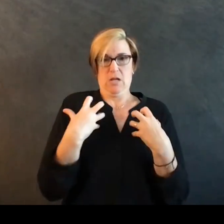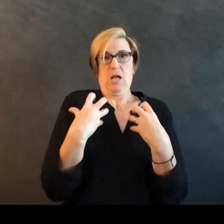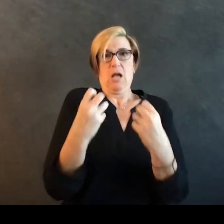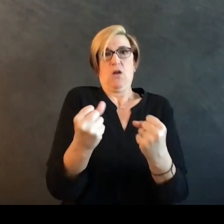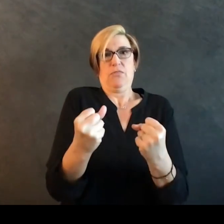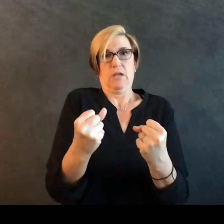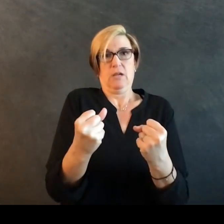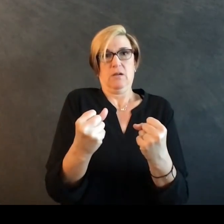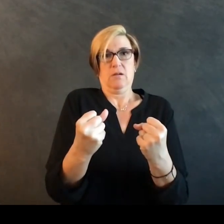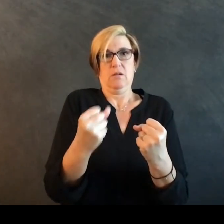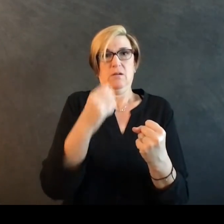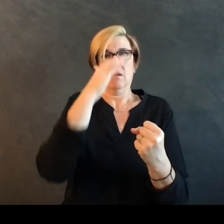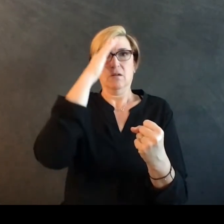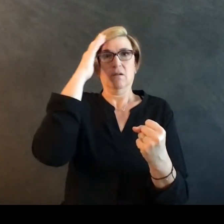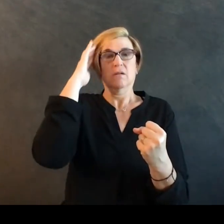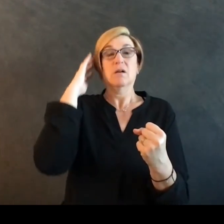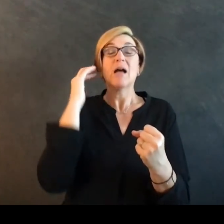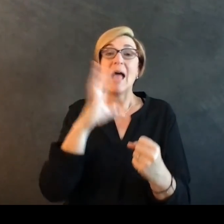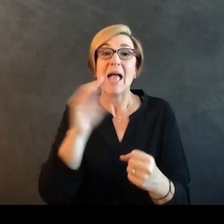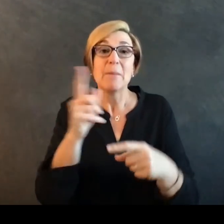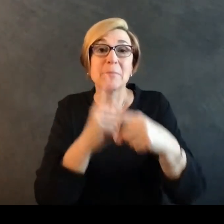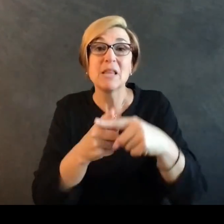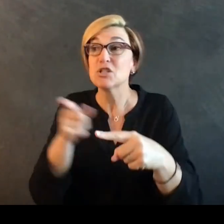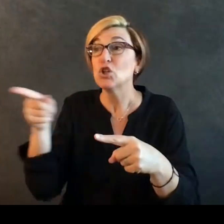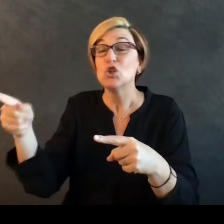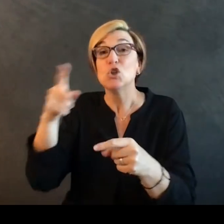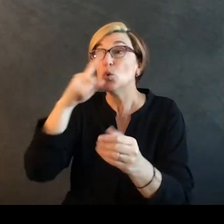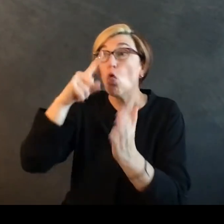that's all they're doing because everyone knows it's ridiculous so we